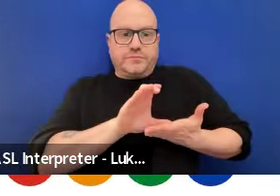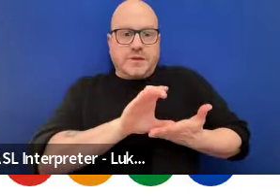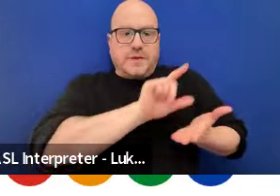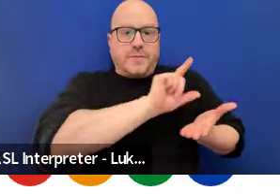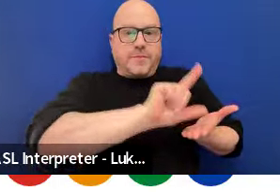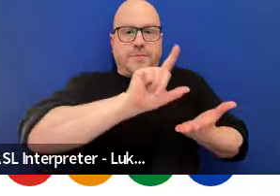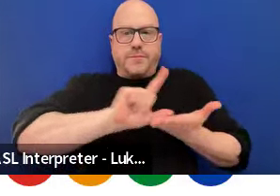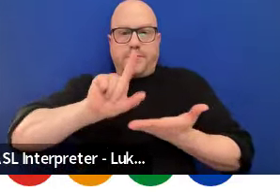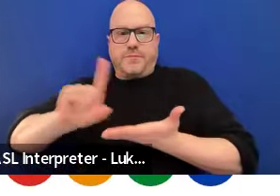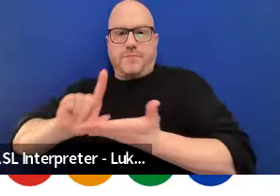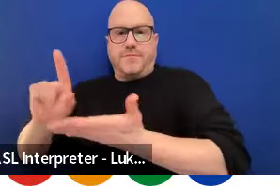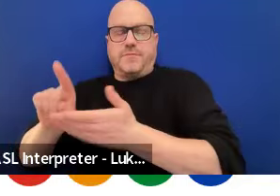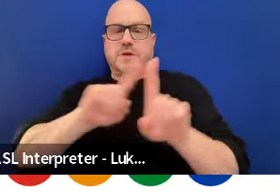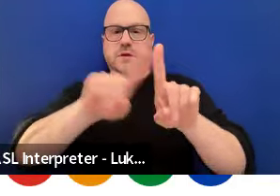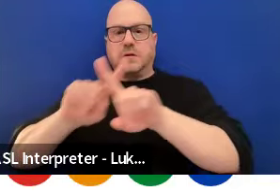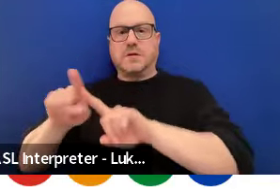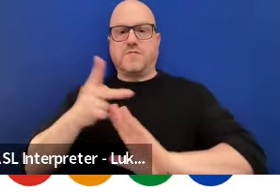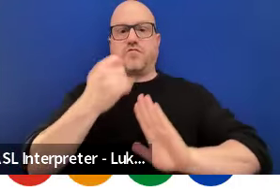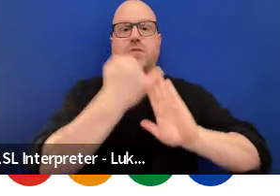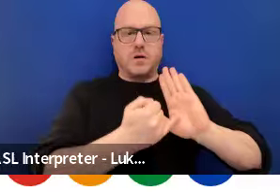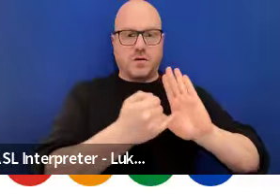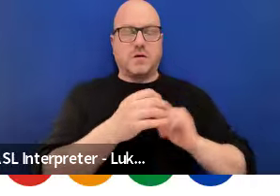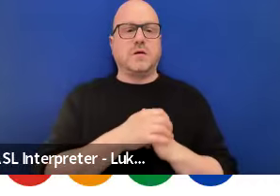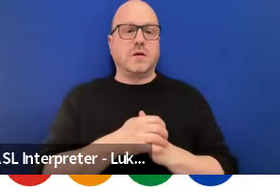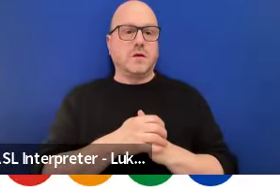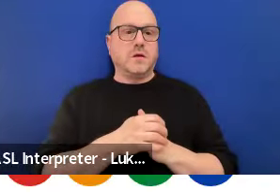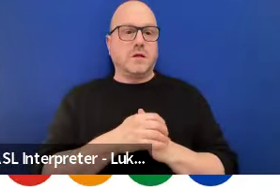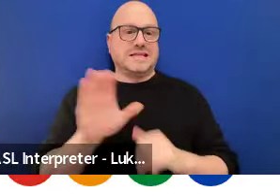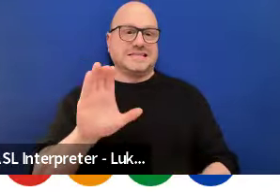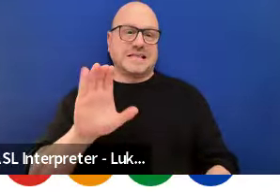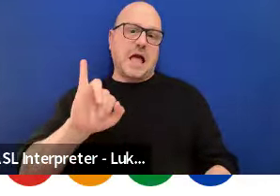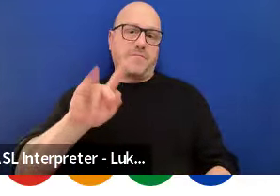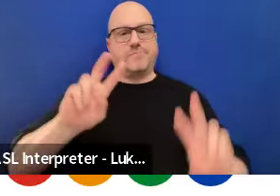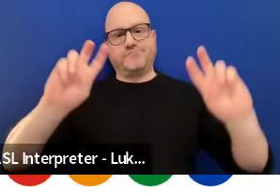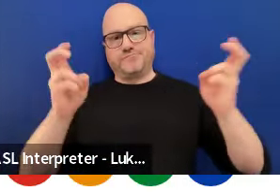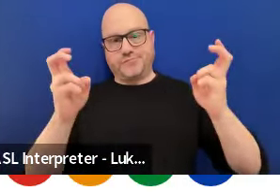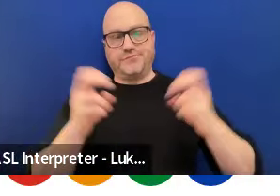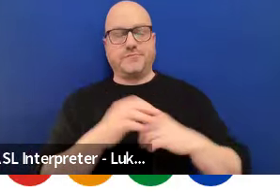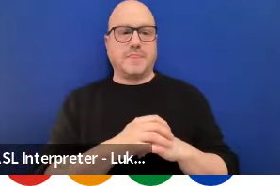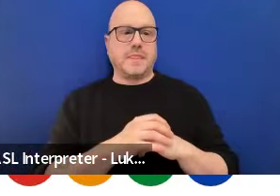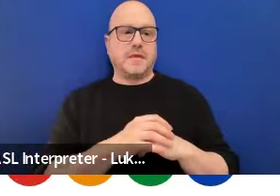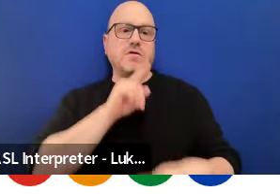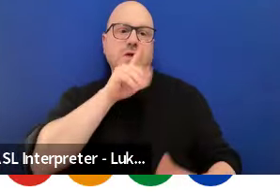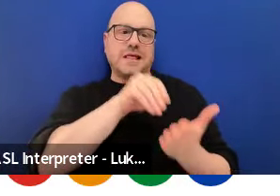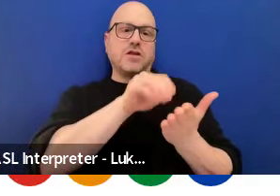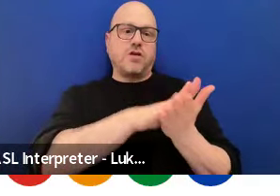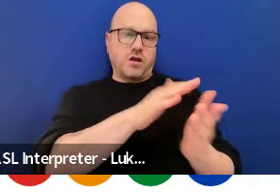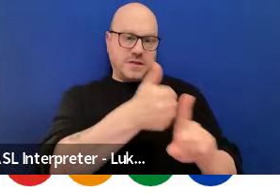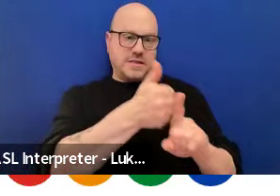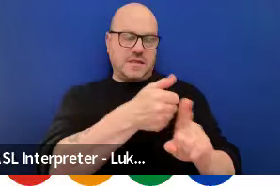GOVERNMENT, STATE SOURCES, THEY ARE PULLED TOGETHER AND ALLOCATED TO SPECIFIC PROJECTS.